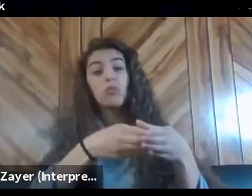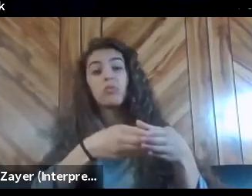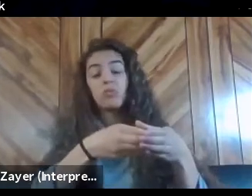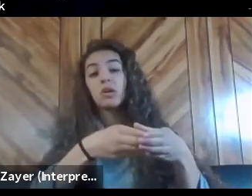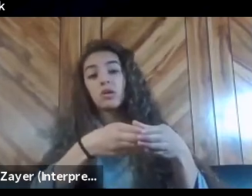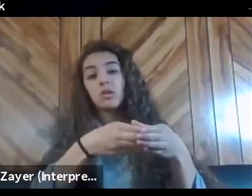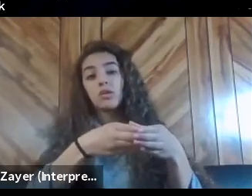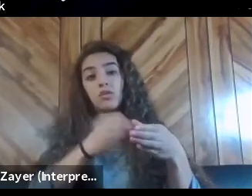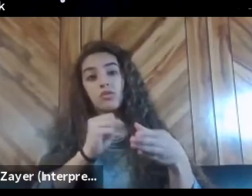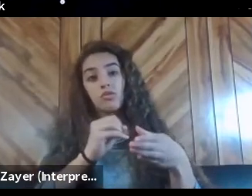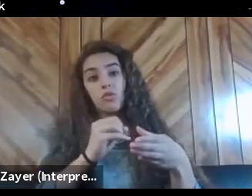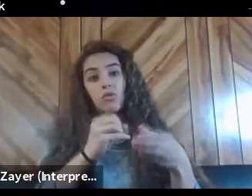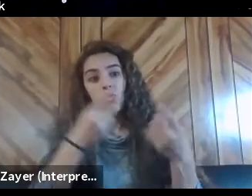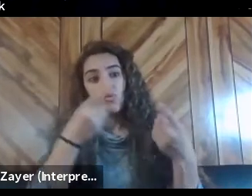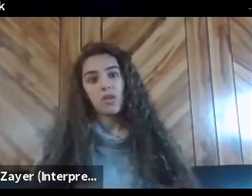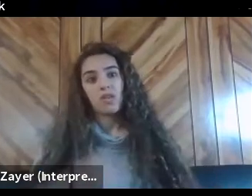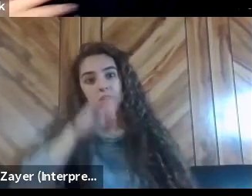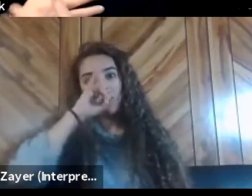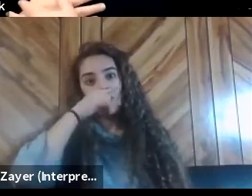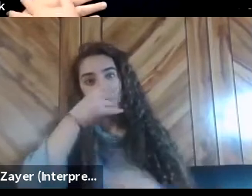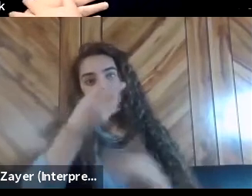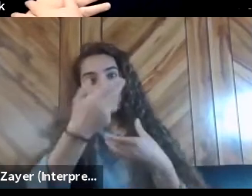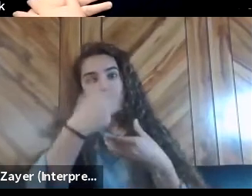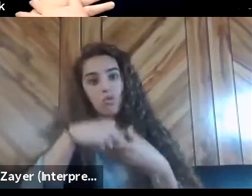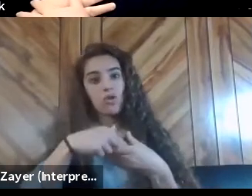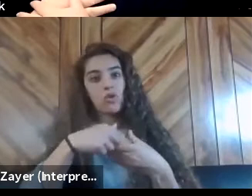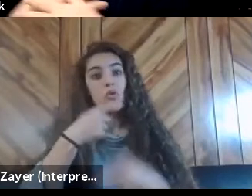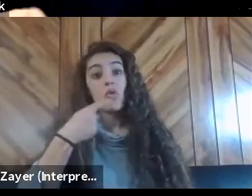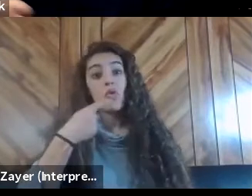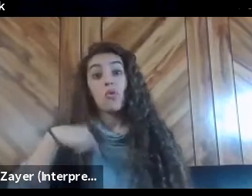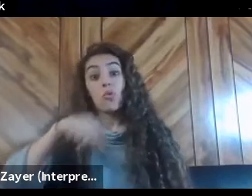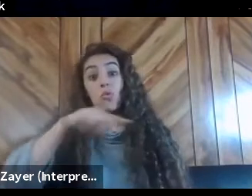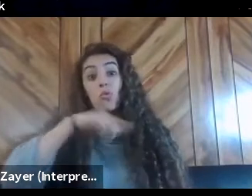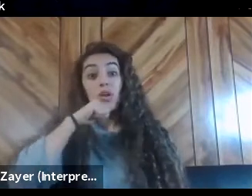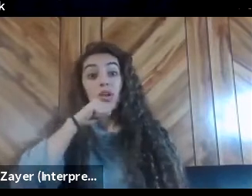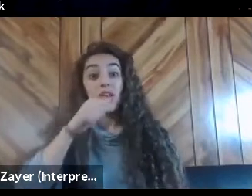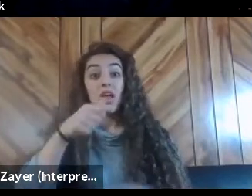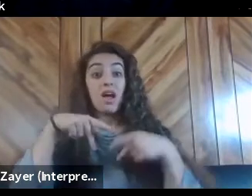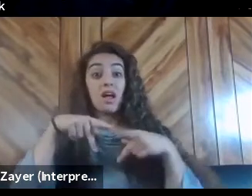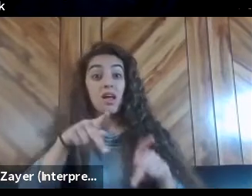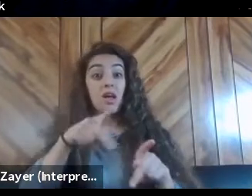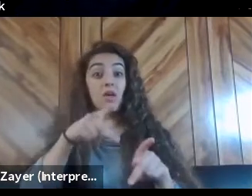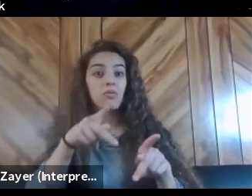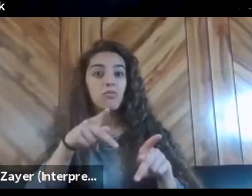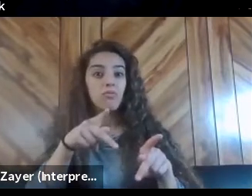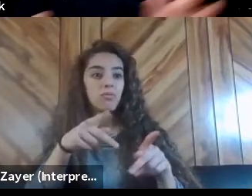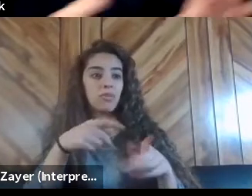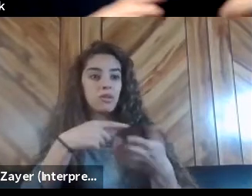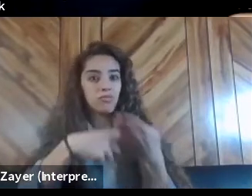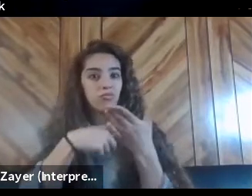with us on any of these trips, we weren't allowed to talk to our kids the whole weekend, say, you know, we would be with some